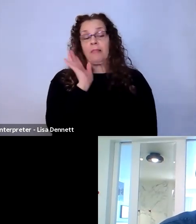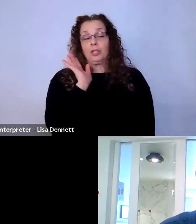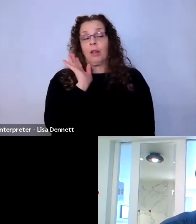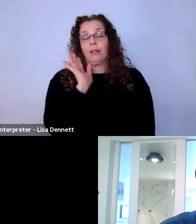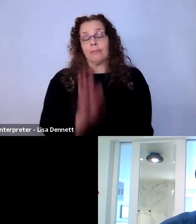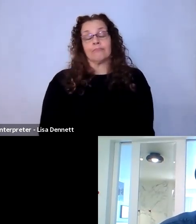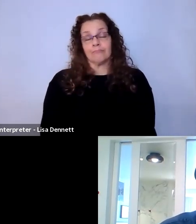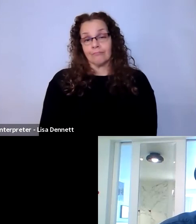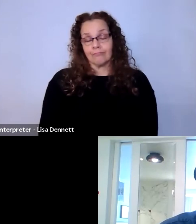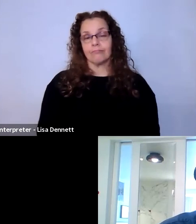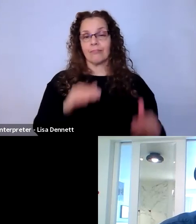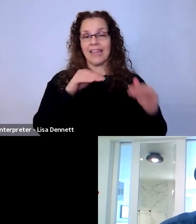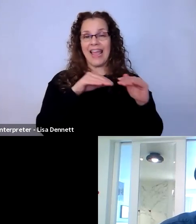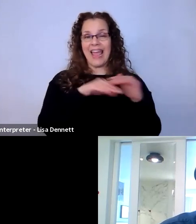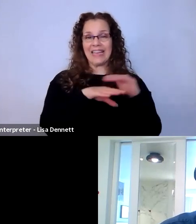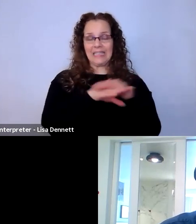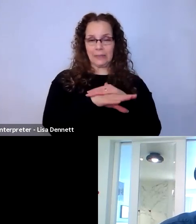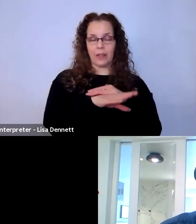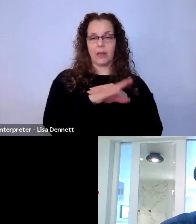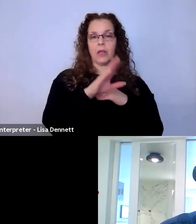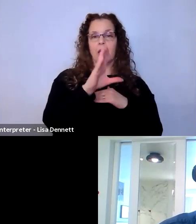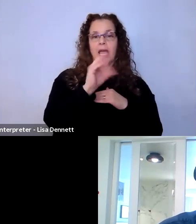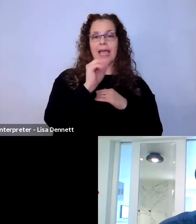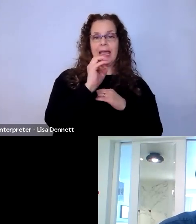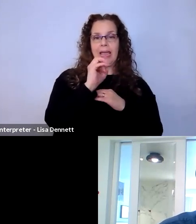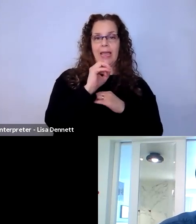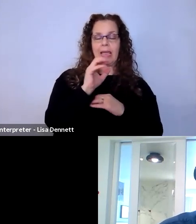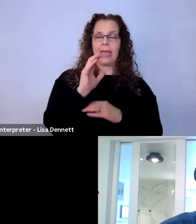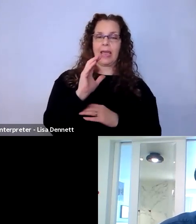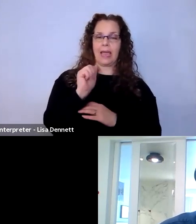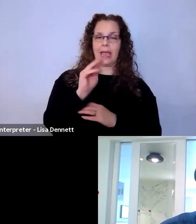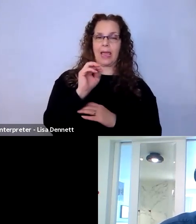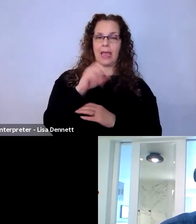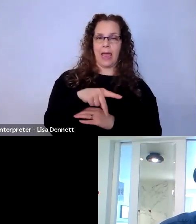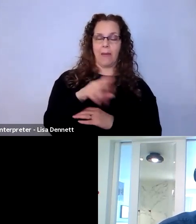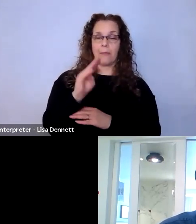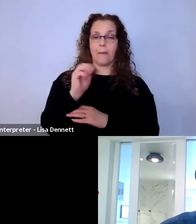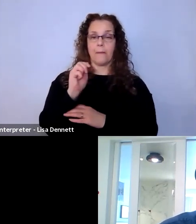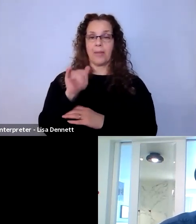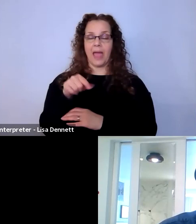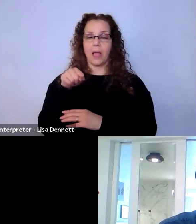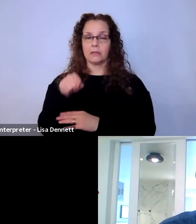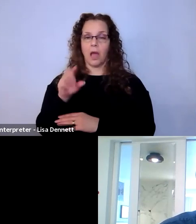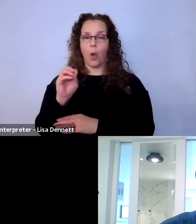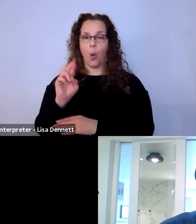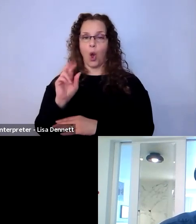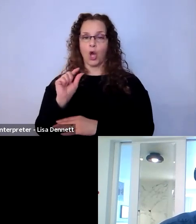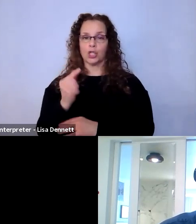Accessibility camp Bay dot O rg I want to wish you, Joe once again happy Gary Thank